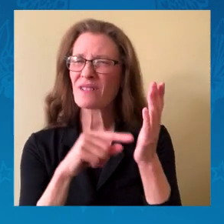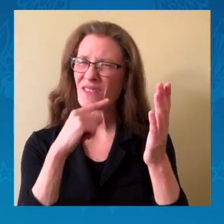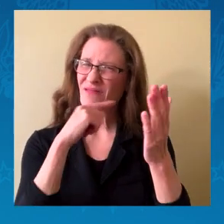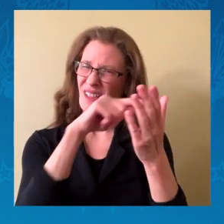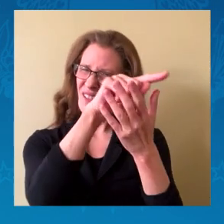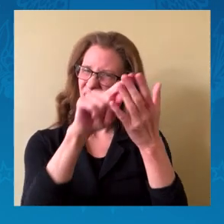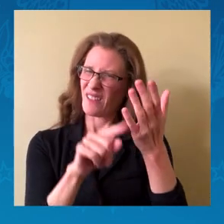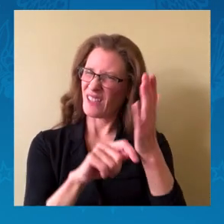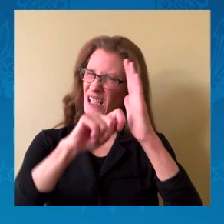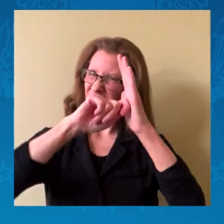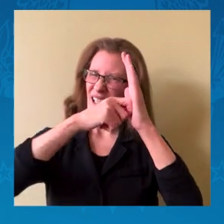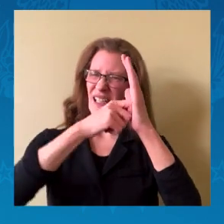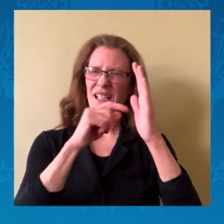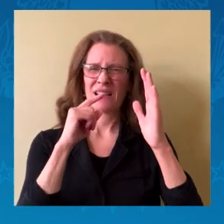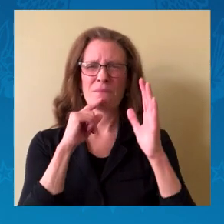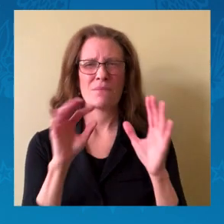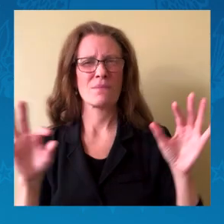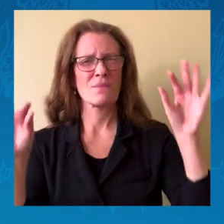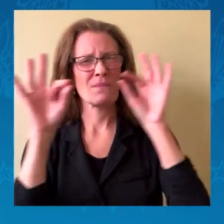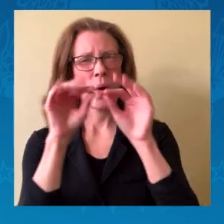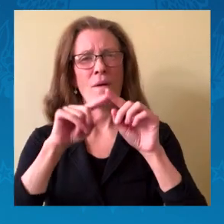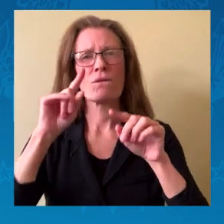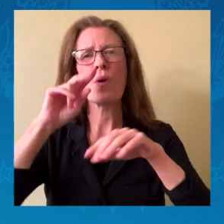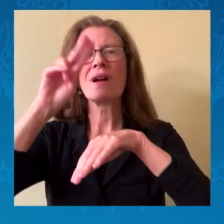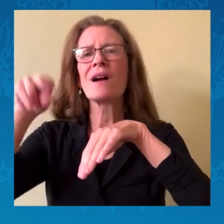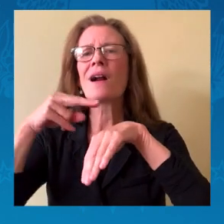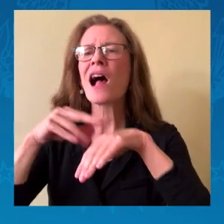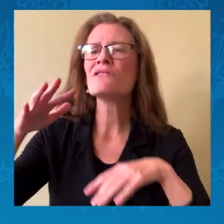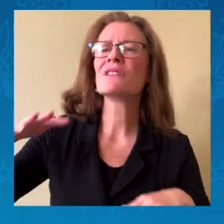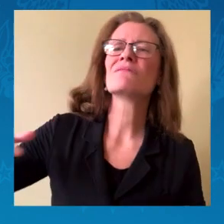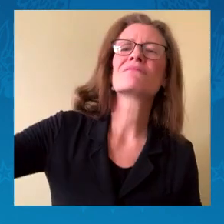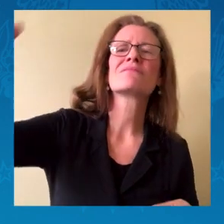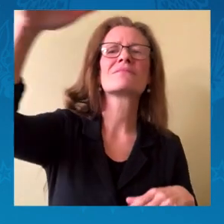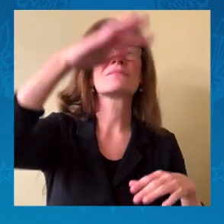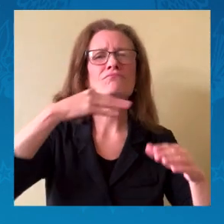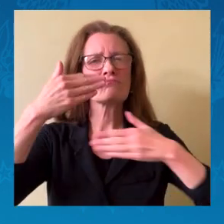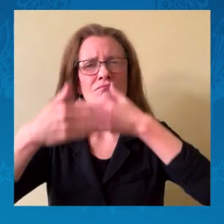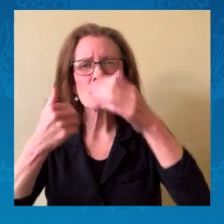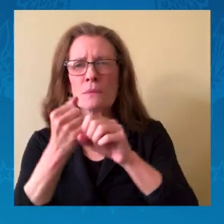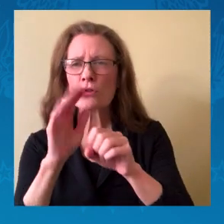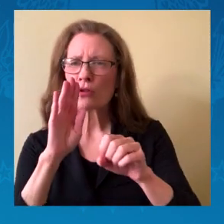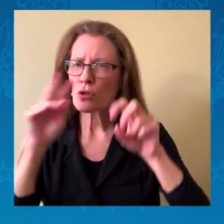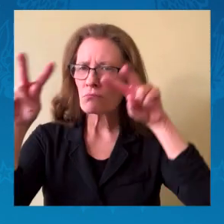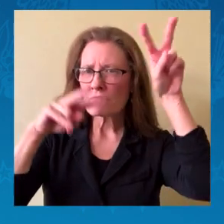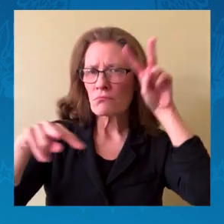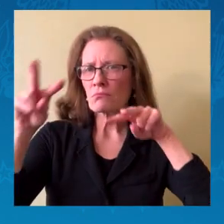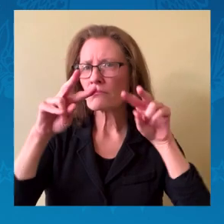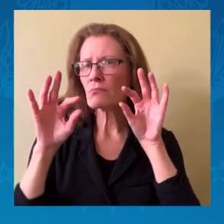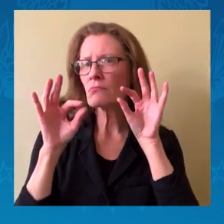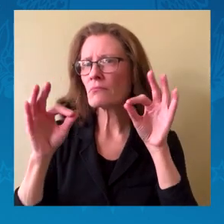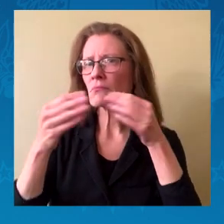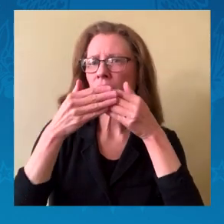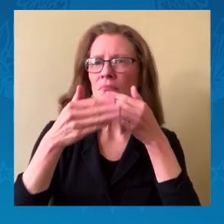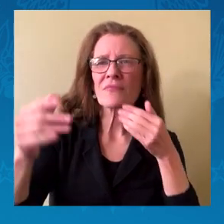regulatory frameworks for commercial space activities, safety of space operations, scientific research and development,